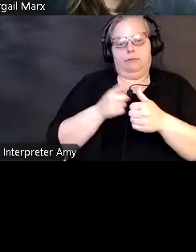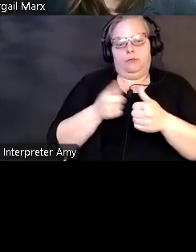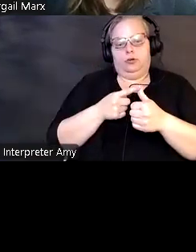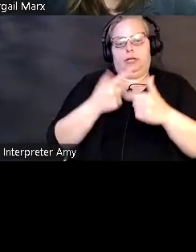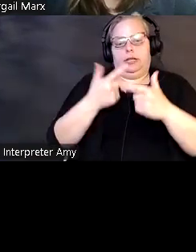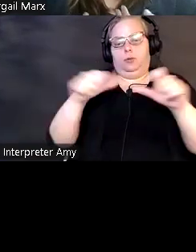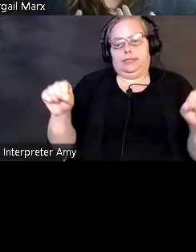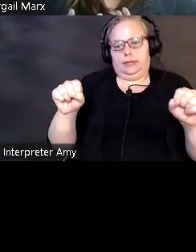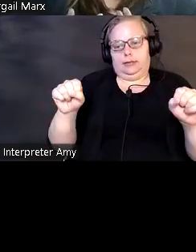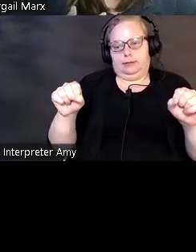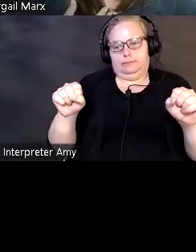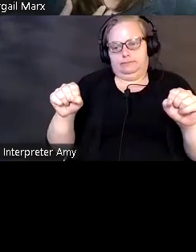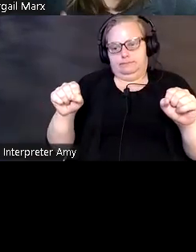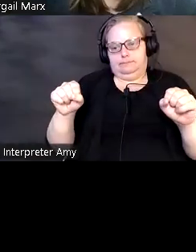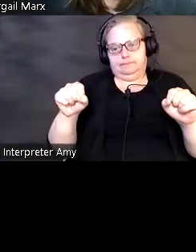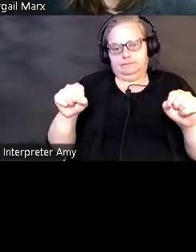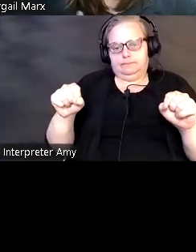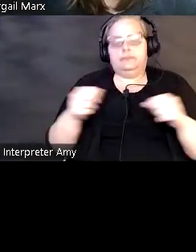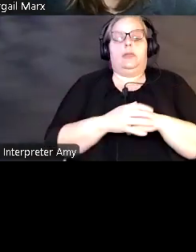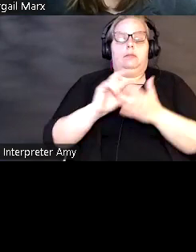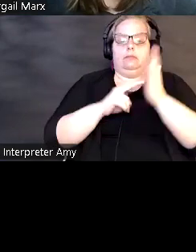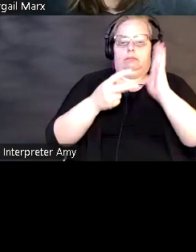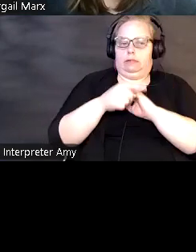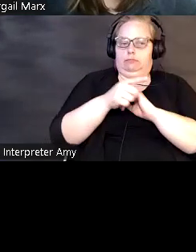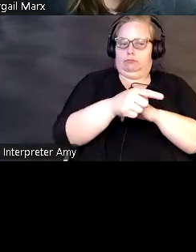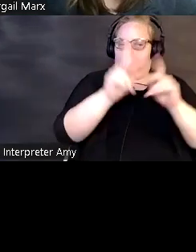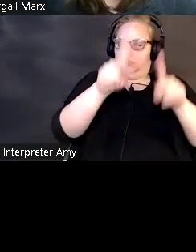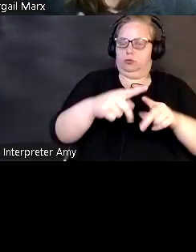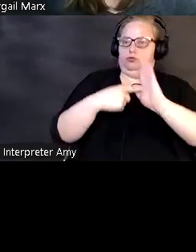So that's the idea that they demonstrate receptive and expressive language skills, and they're